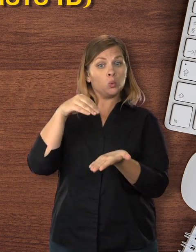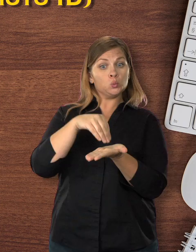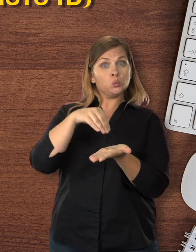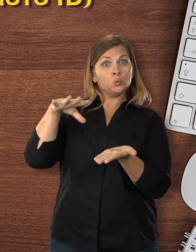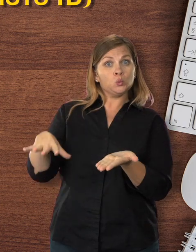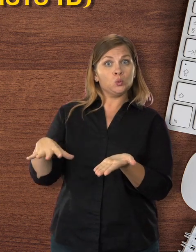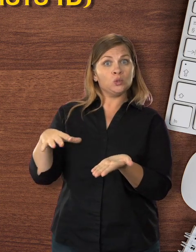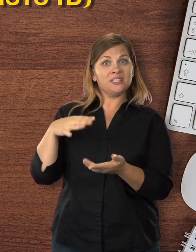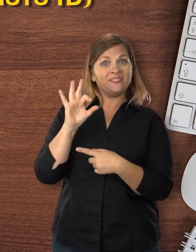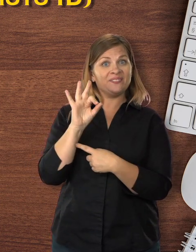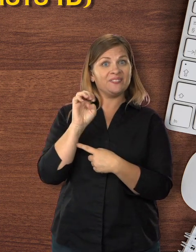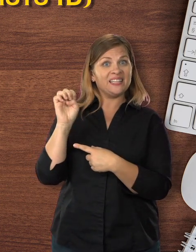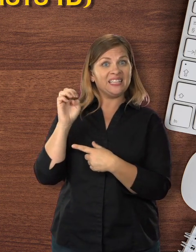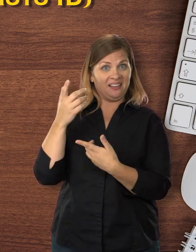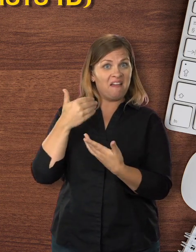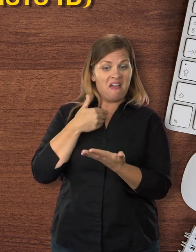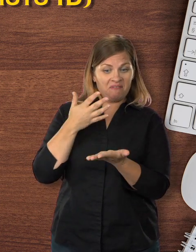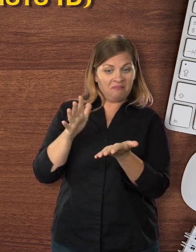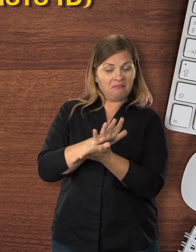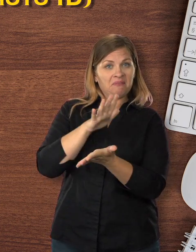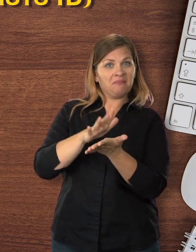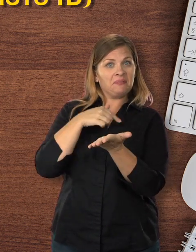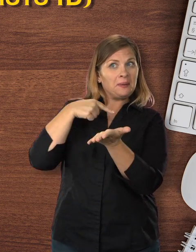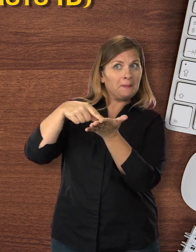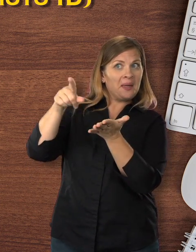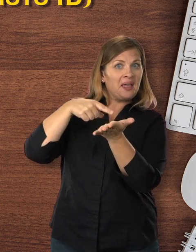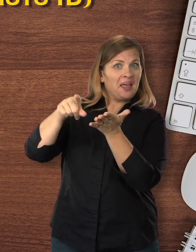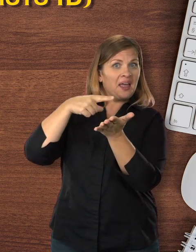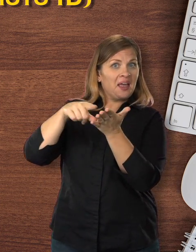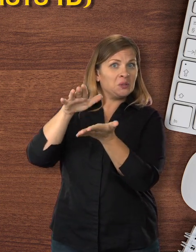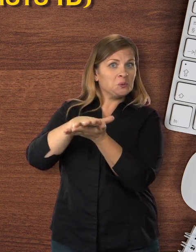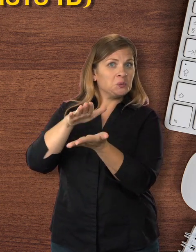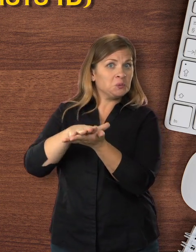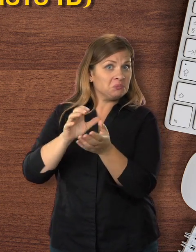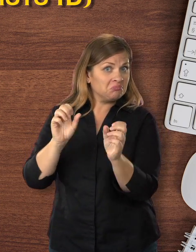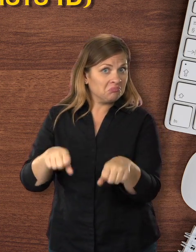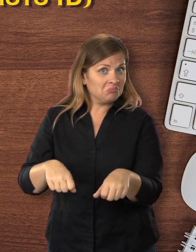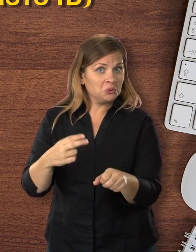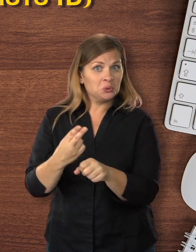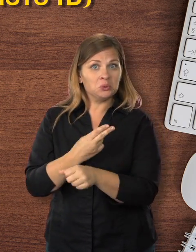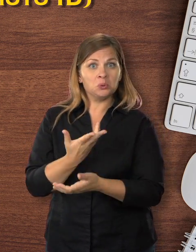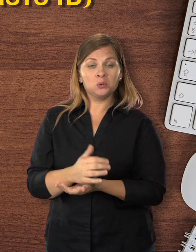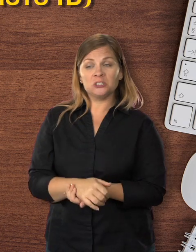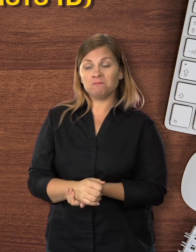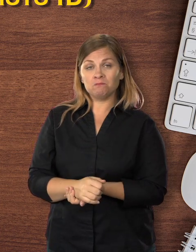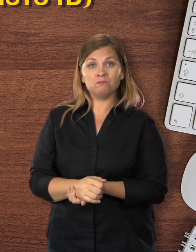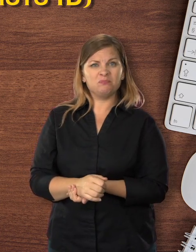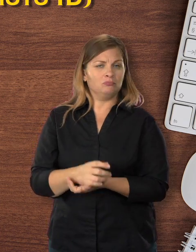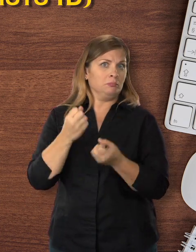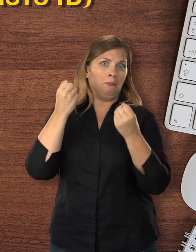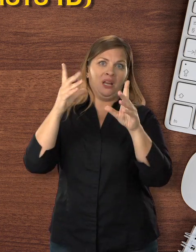or a current student fee statement.